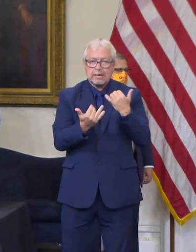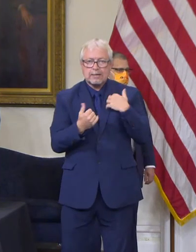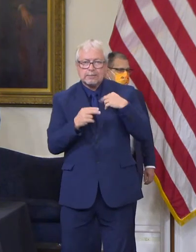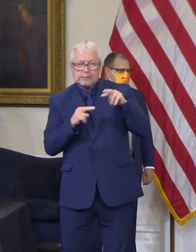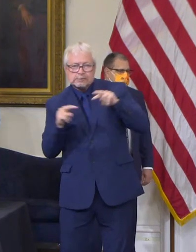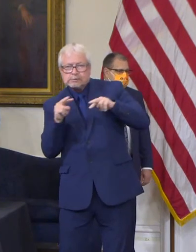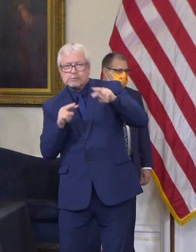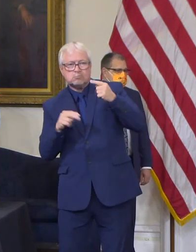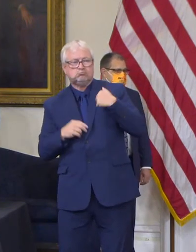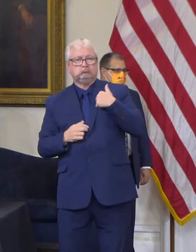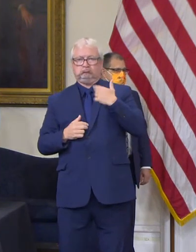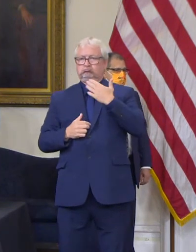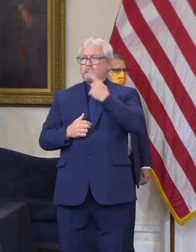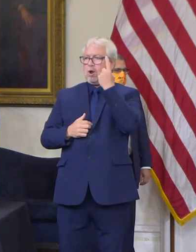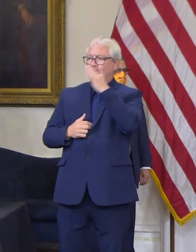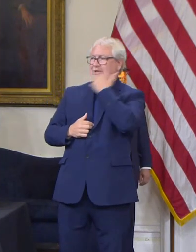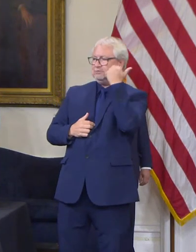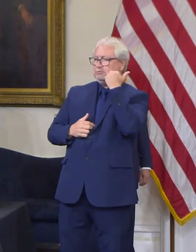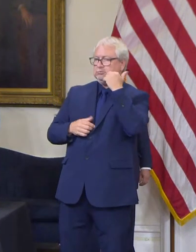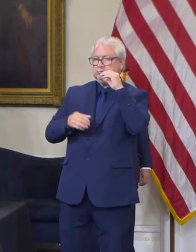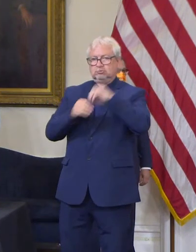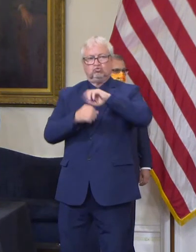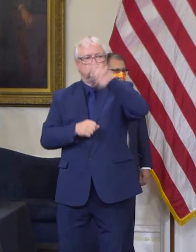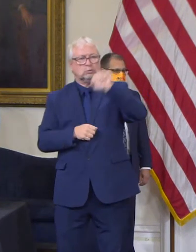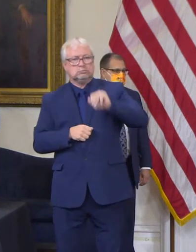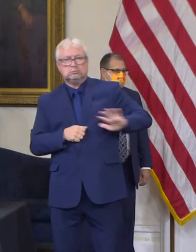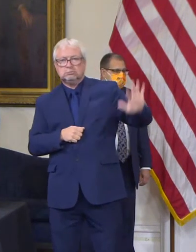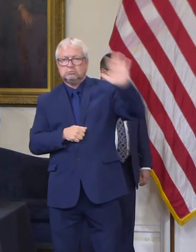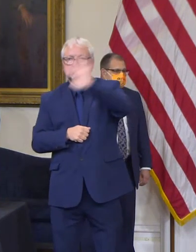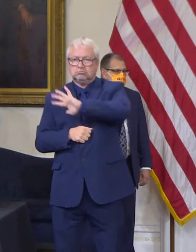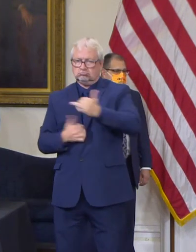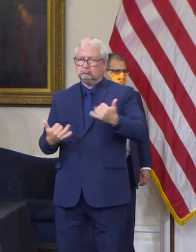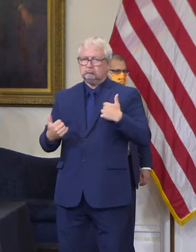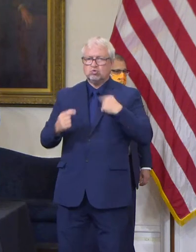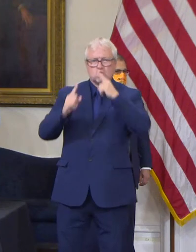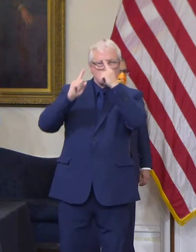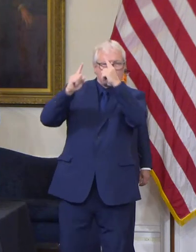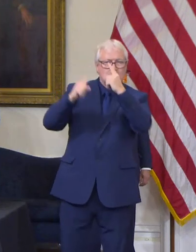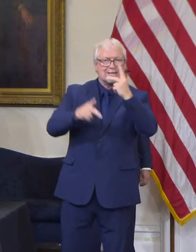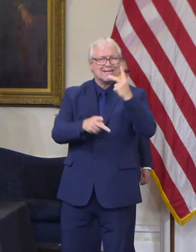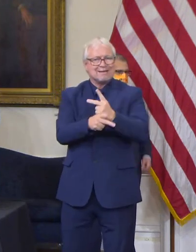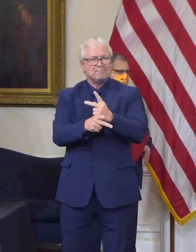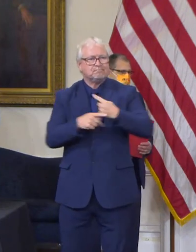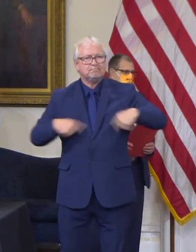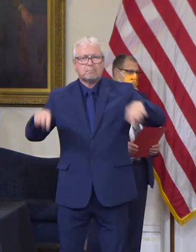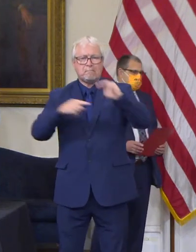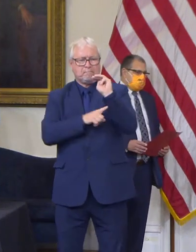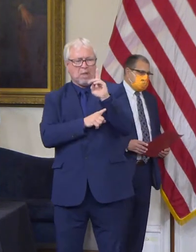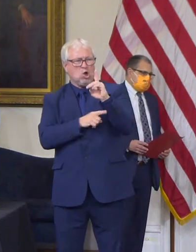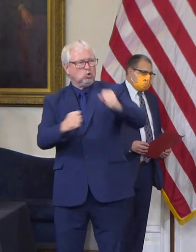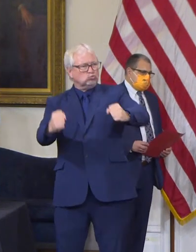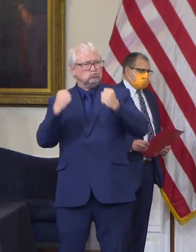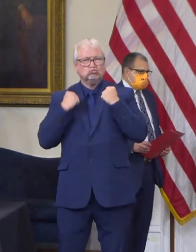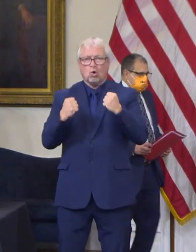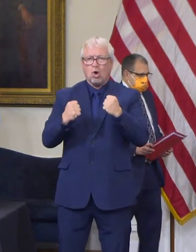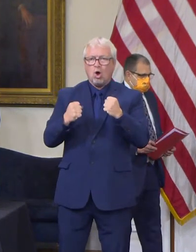and economic recoveries in the nation, and we continue to work hard every day to save every life we possibly can and to keep us Maryland Strong.